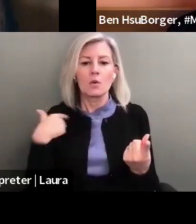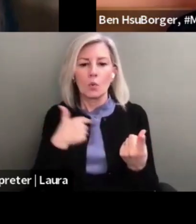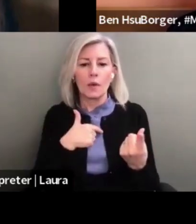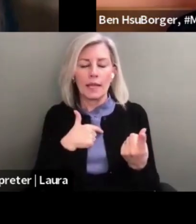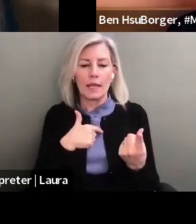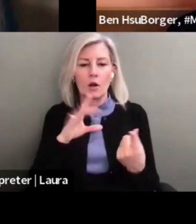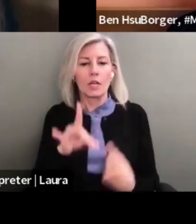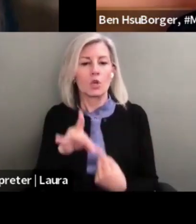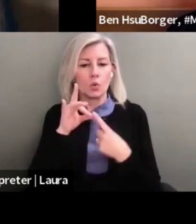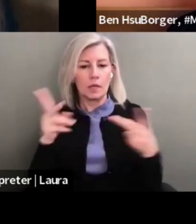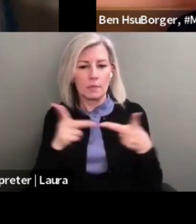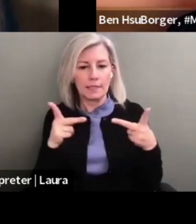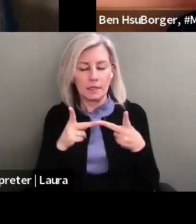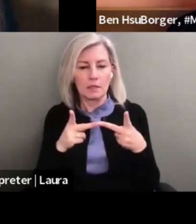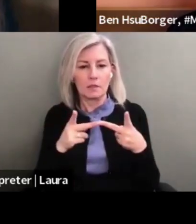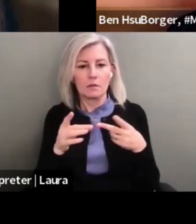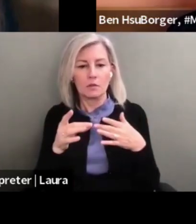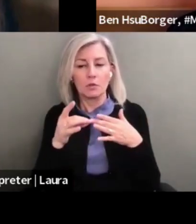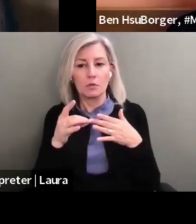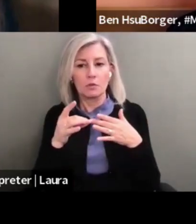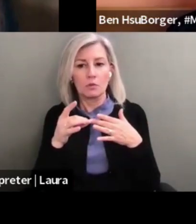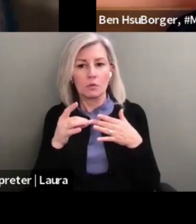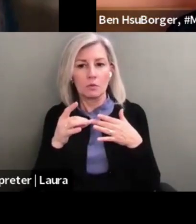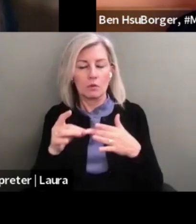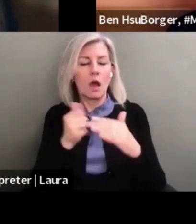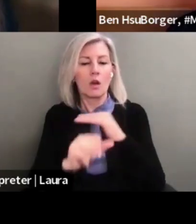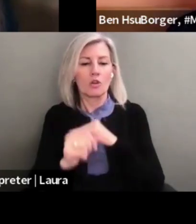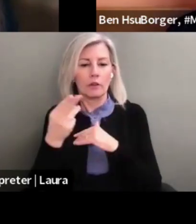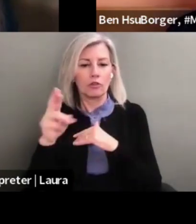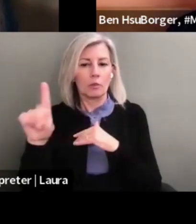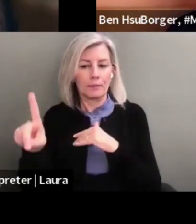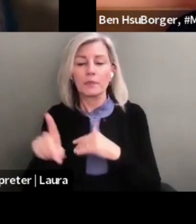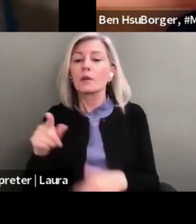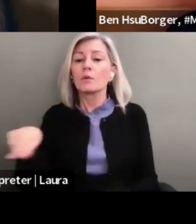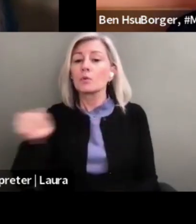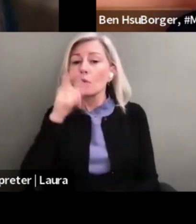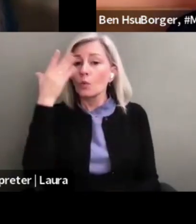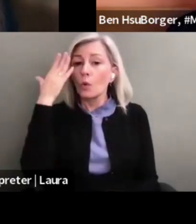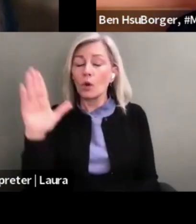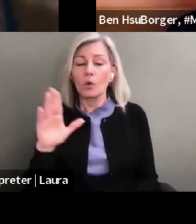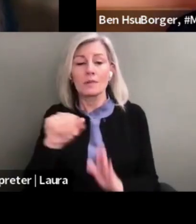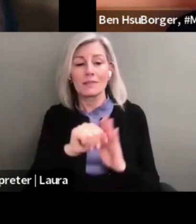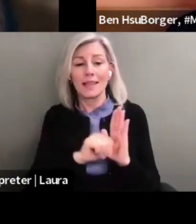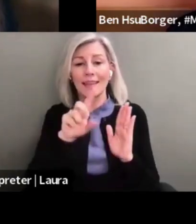Allison and Sarah laid out for us, the state councils on developmental disabilities, which I represent, are no